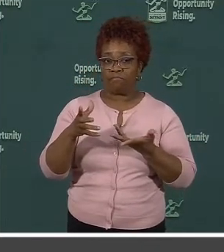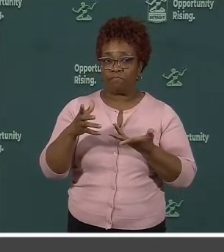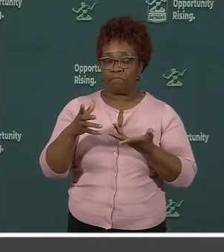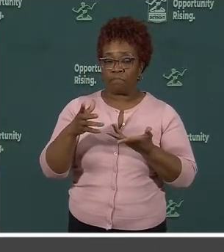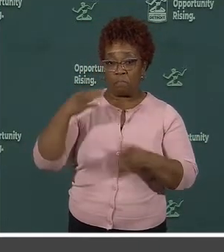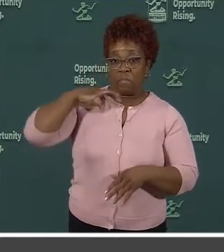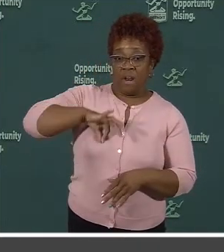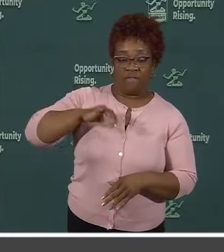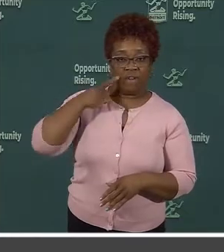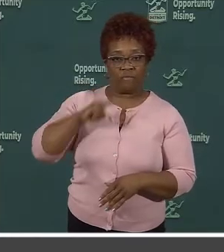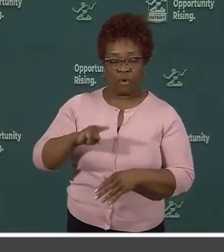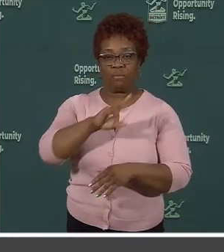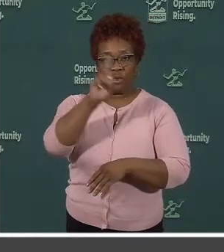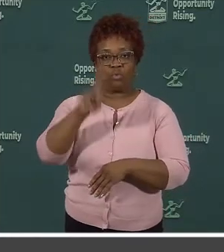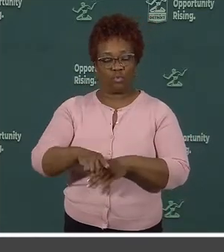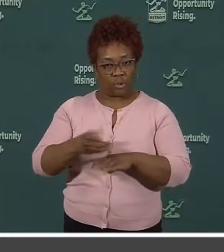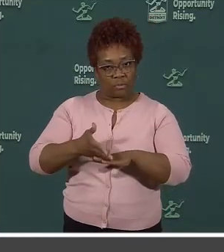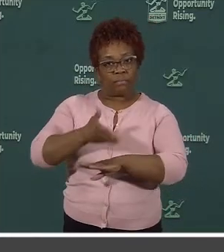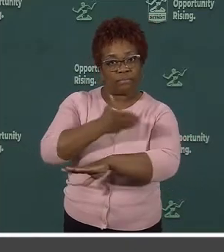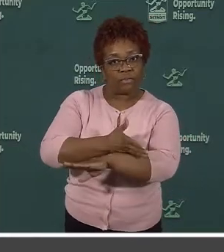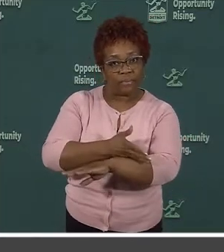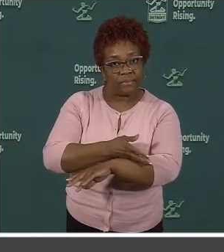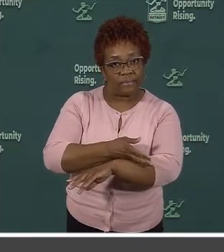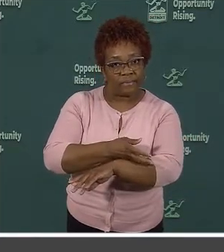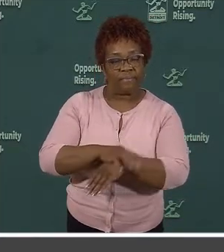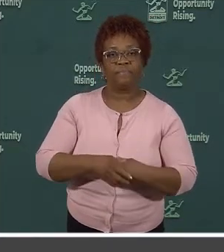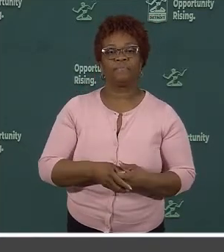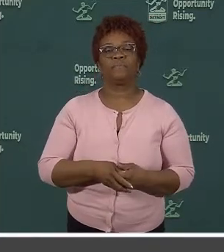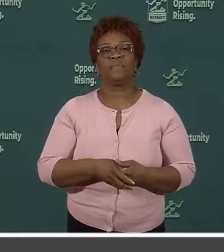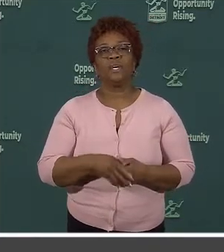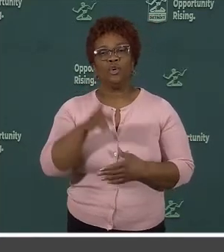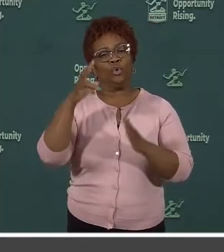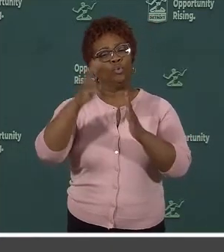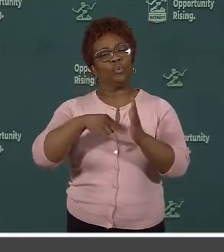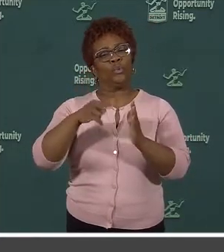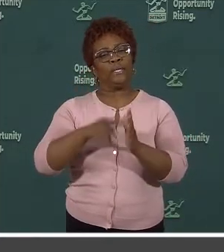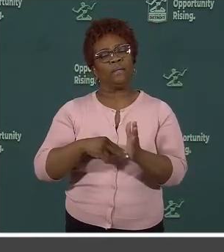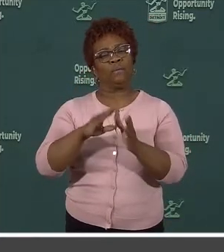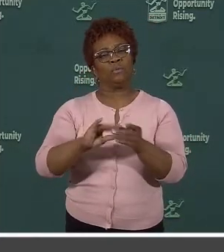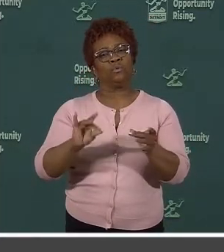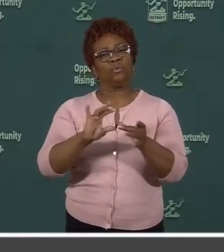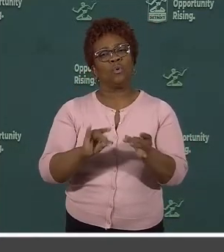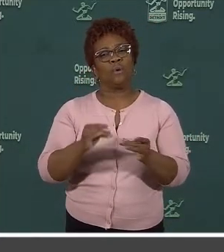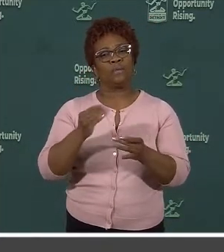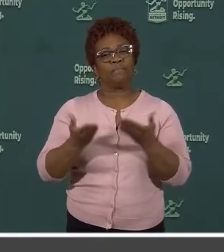READ ACCOUNTS YOU MIGHT HAVE ONE IMPRESSION BUT I'M GOING TO SHOW YOU TONIGHT SOME FACTS